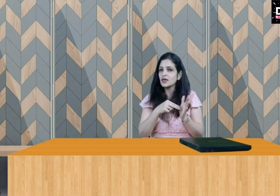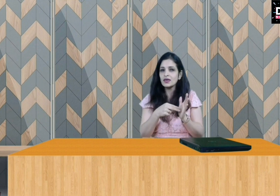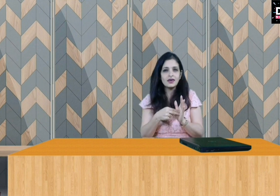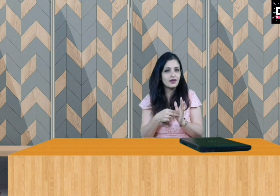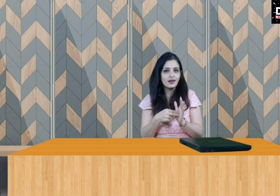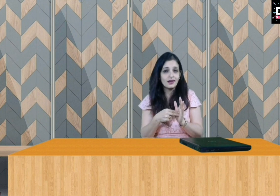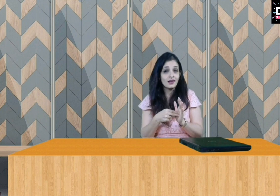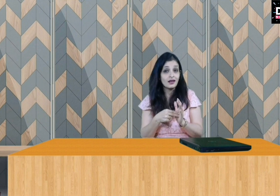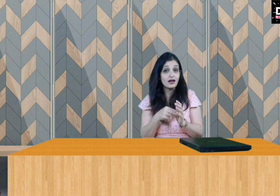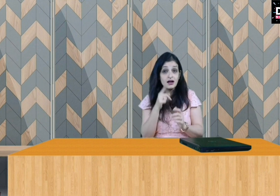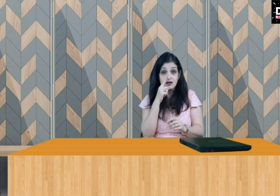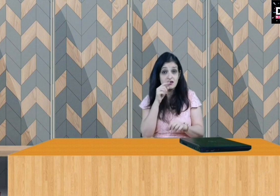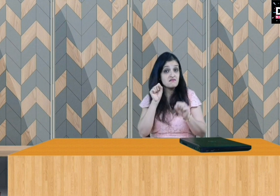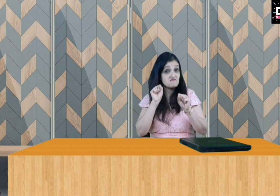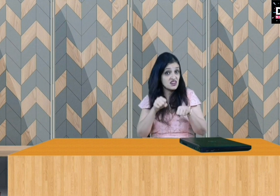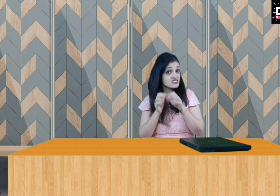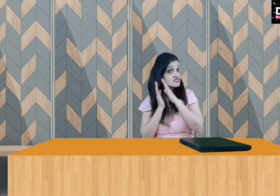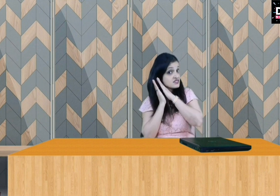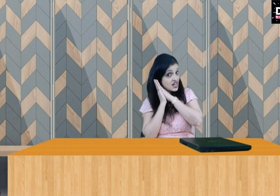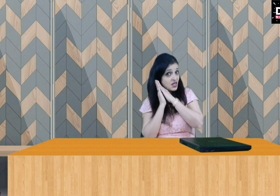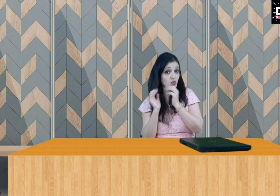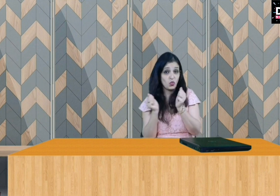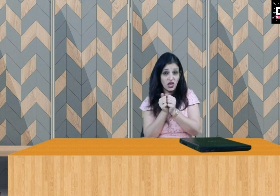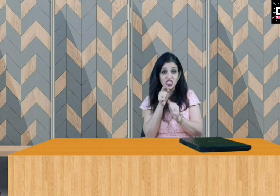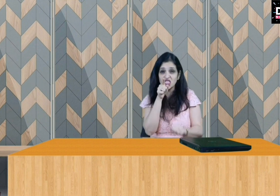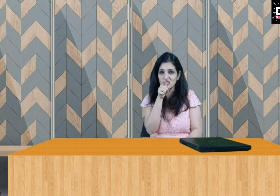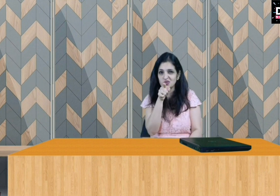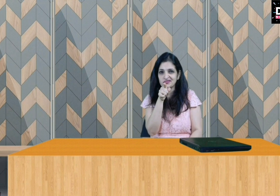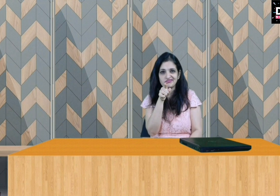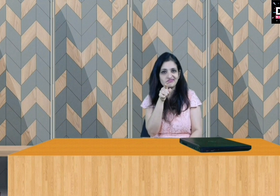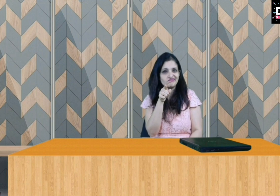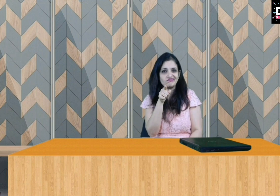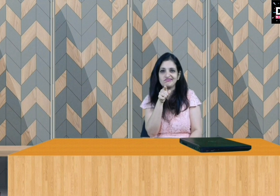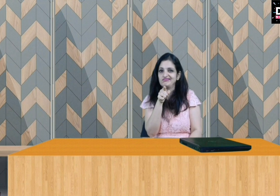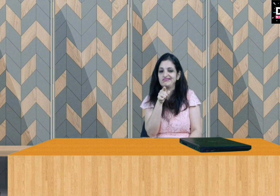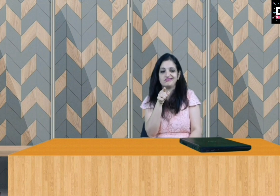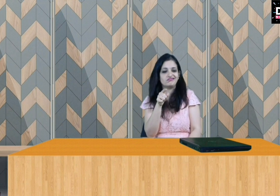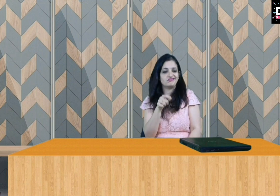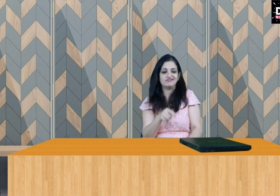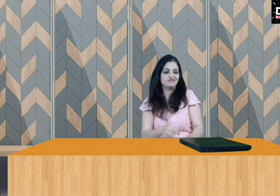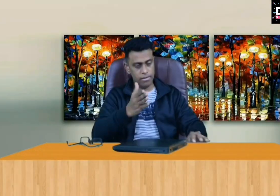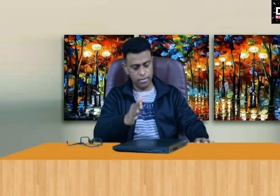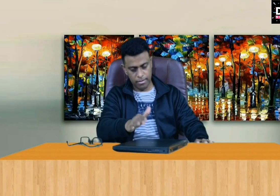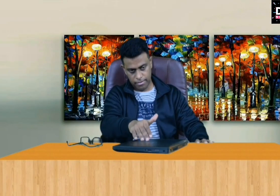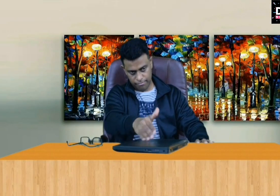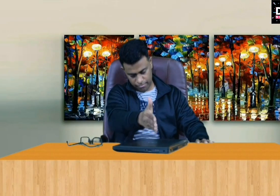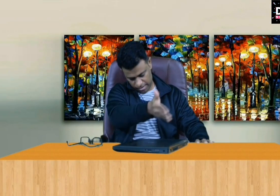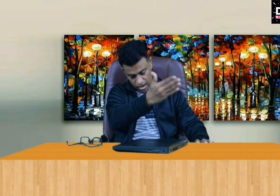Does that mean she should sleep with you also? Please get out!